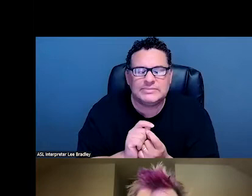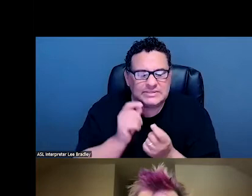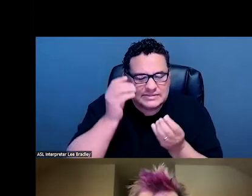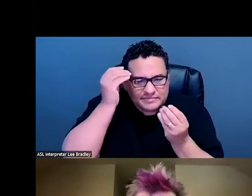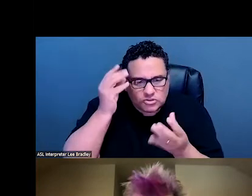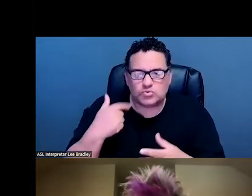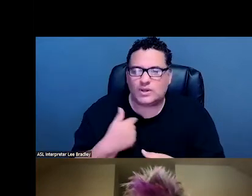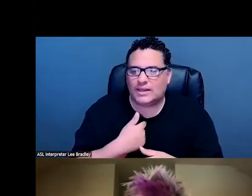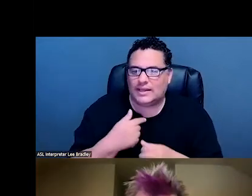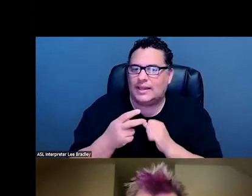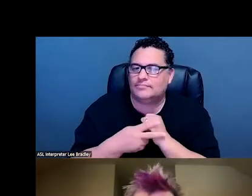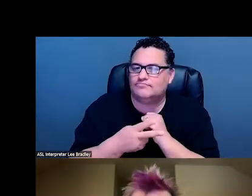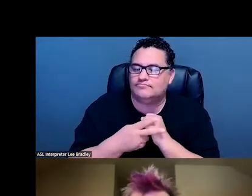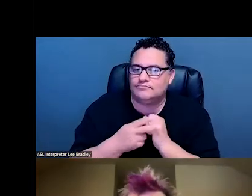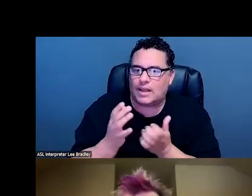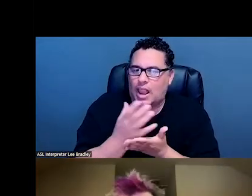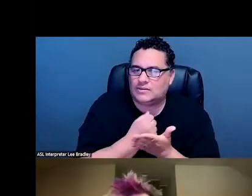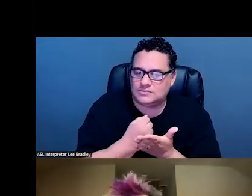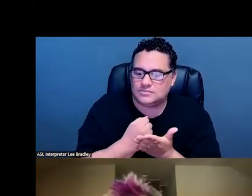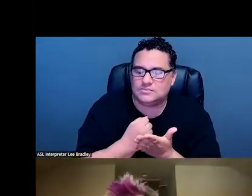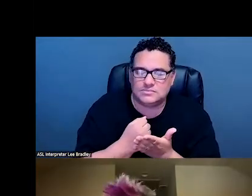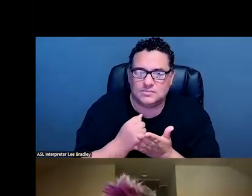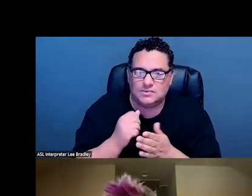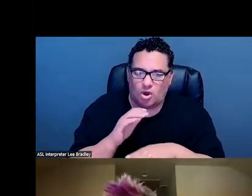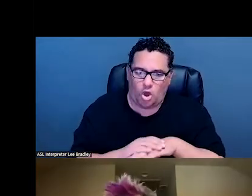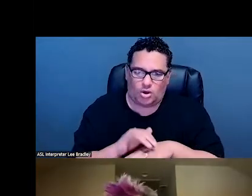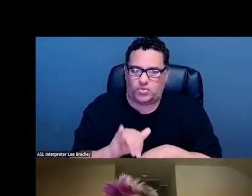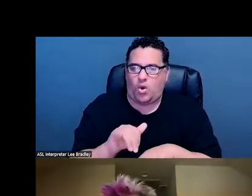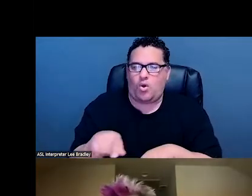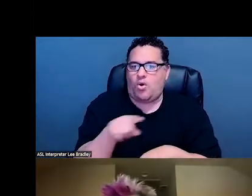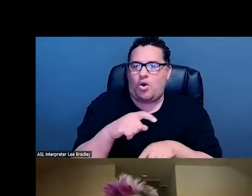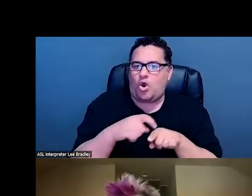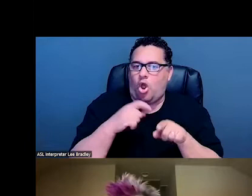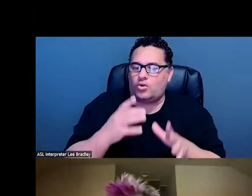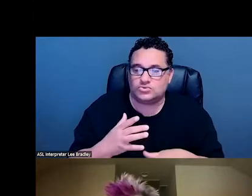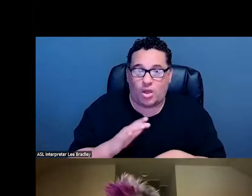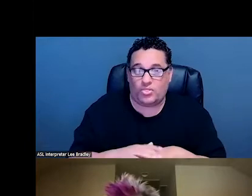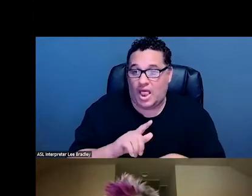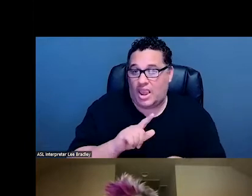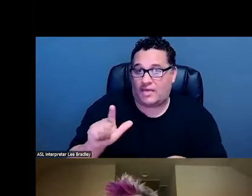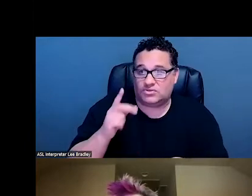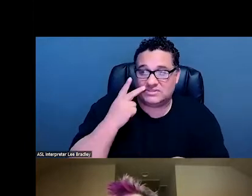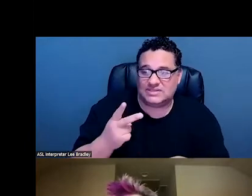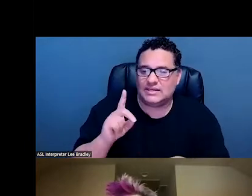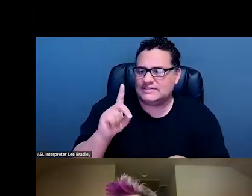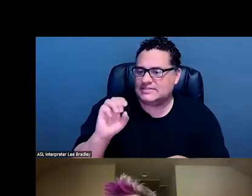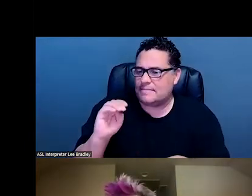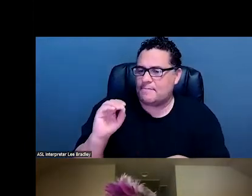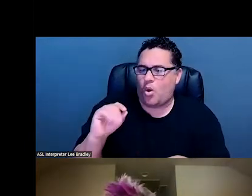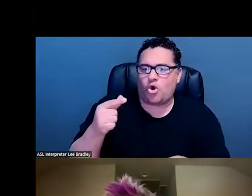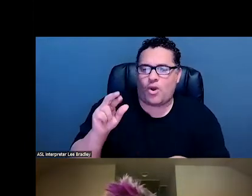ON THE CALLERS. INCLUDING, ON THE LEFT, DEMOGRAPHICS OF THE PATIENT. HOW IS THE PATIENT